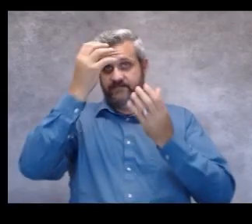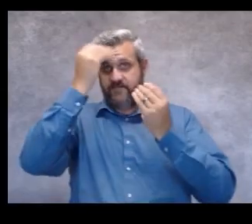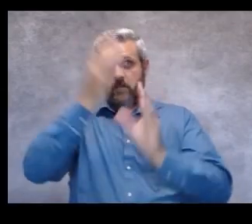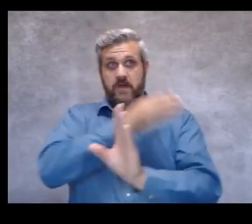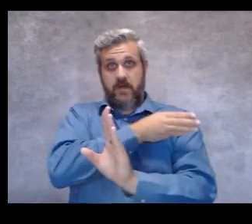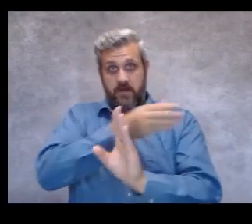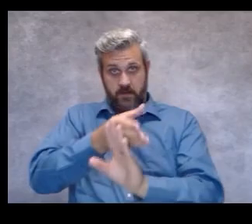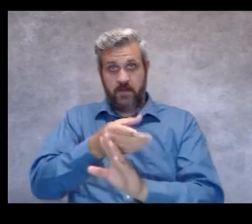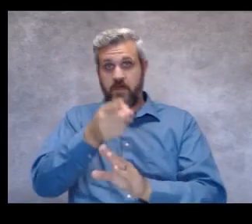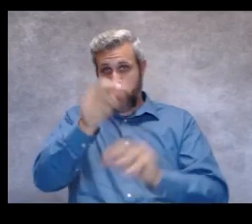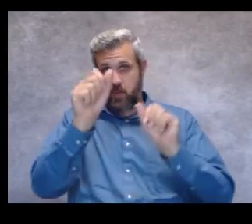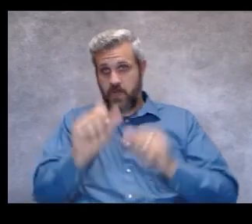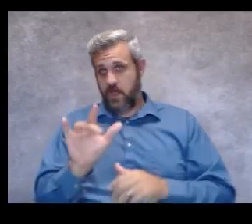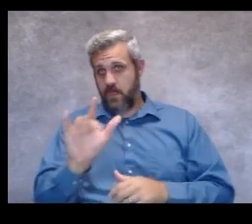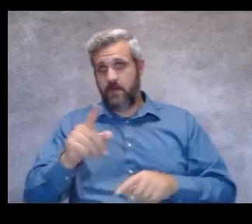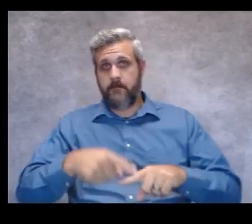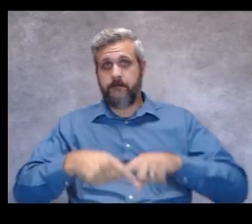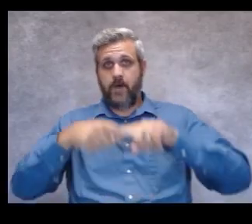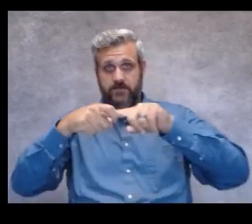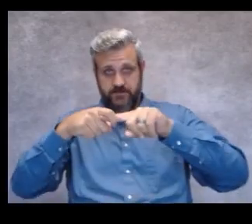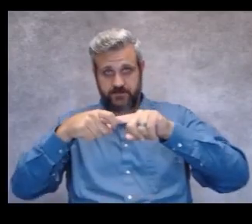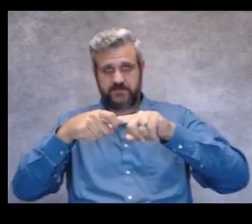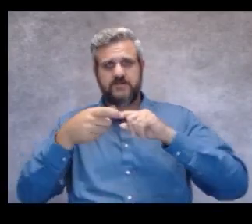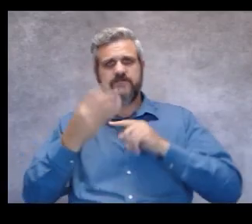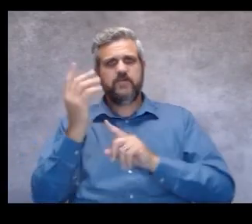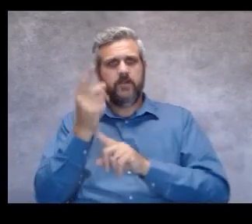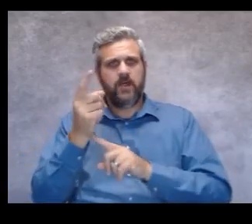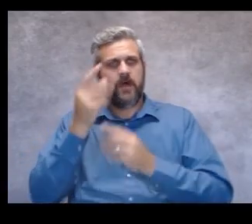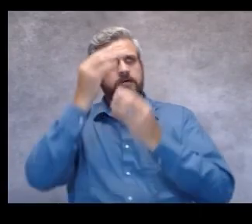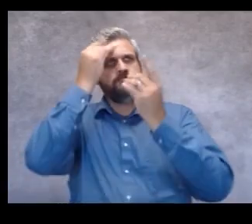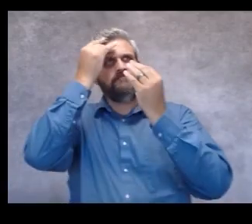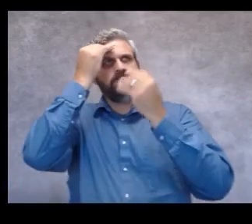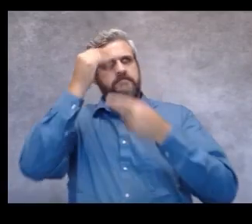you would like, press pause here and take a few minutes to reflect on your